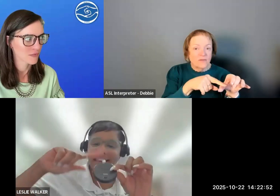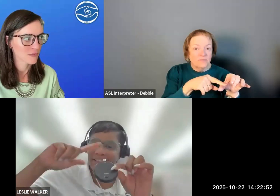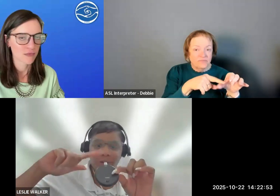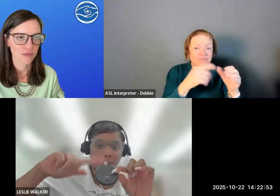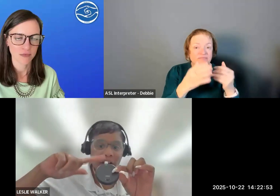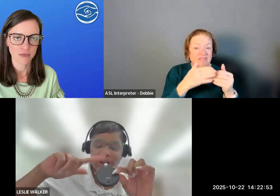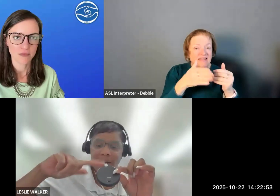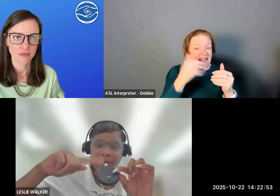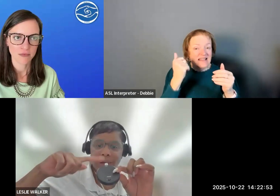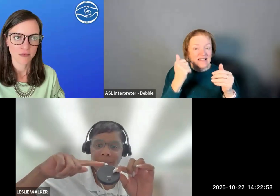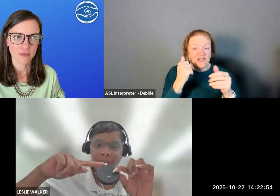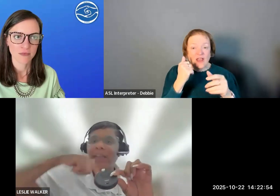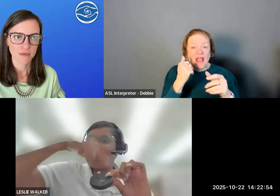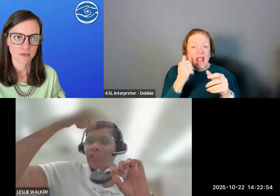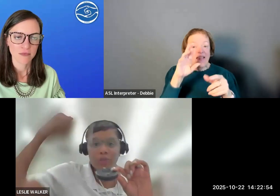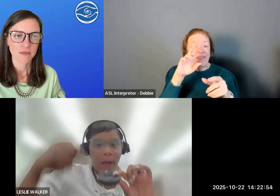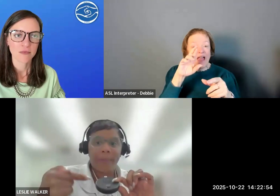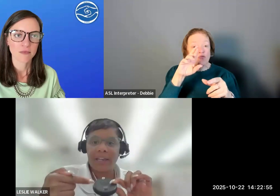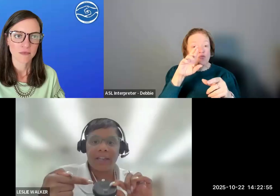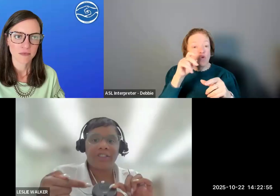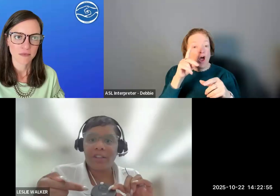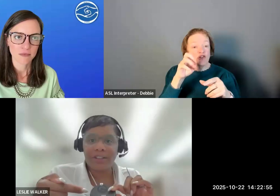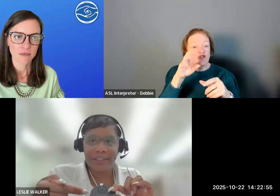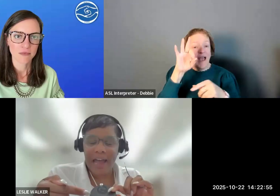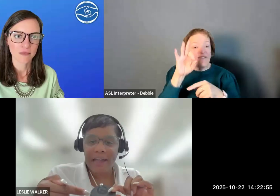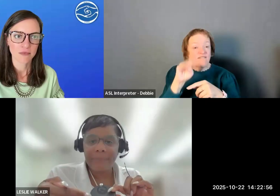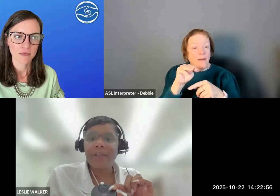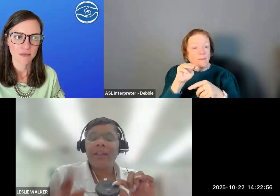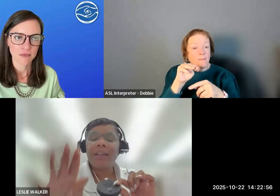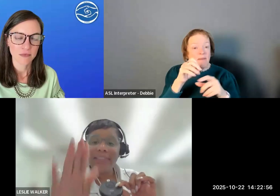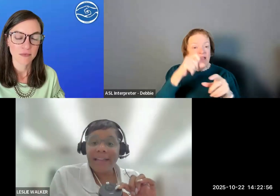it is taking this Roger FM, and it is dropping it into their CI.